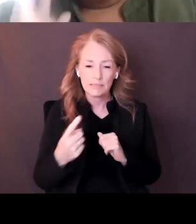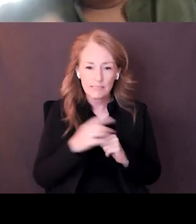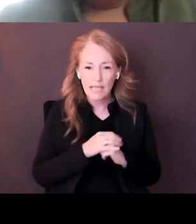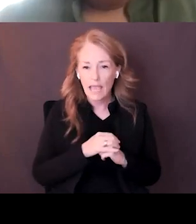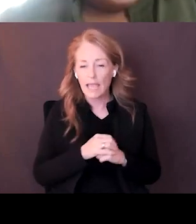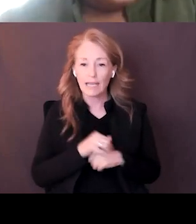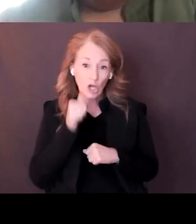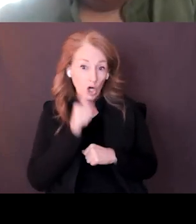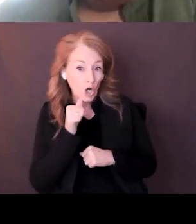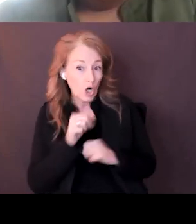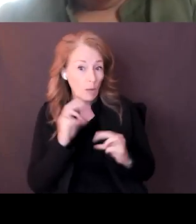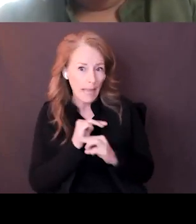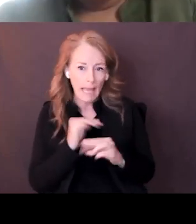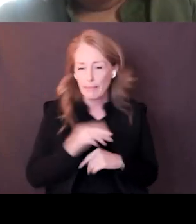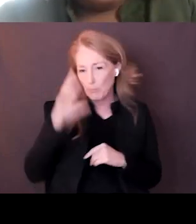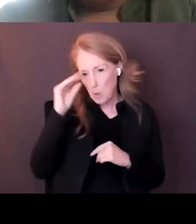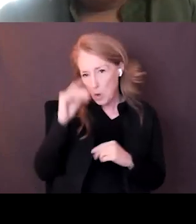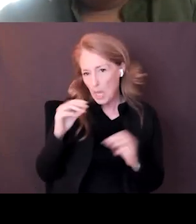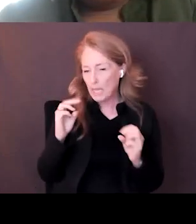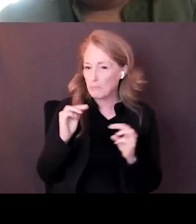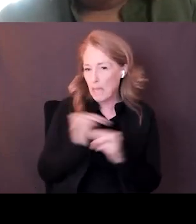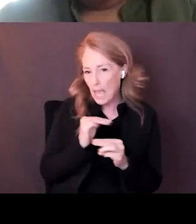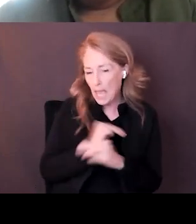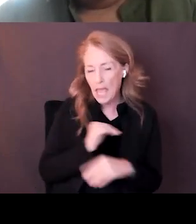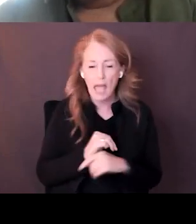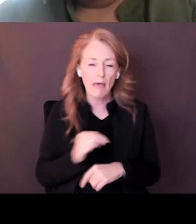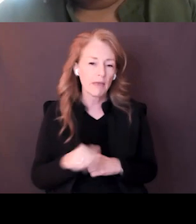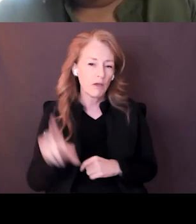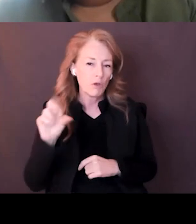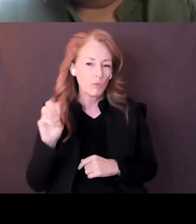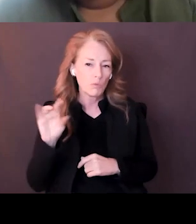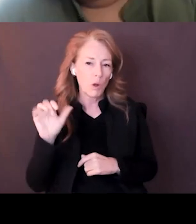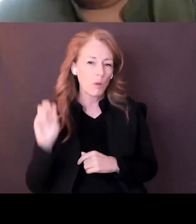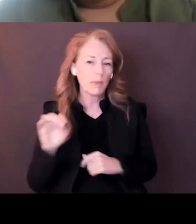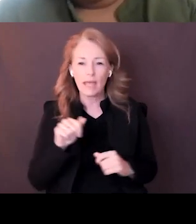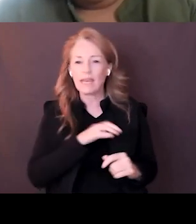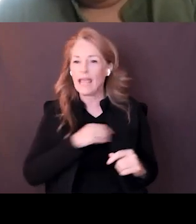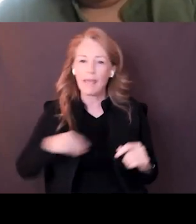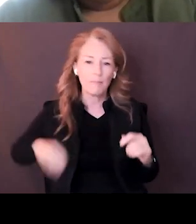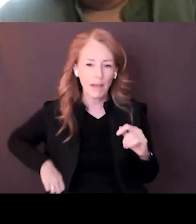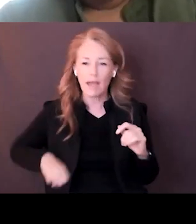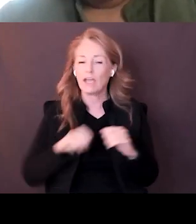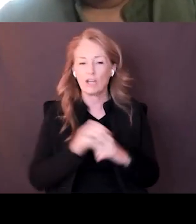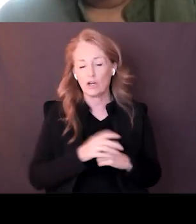AND THE ROMAN EMPIRE, WELL, WE HAVE CRISIS MATH FOR YOU.